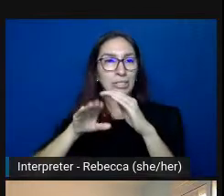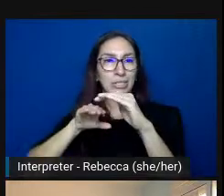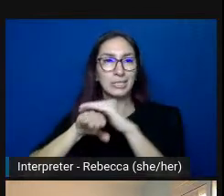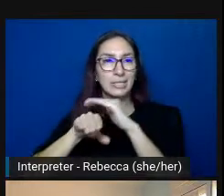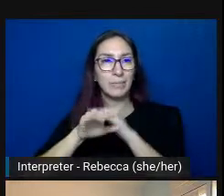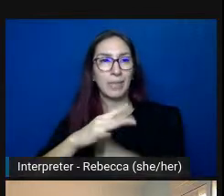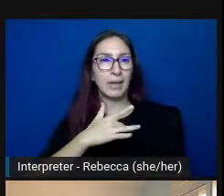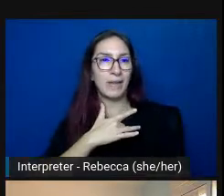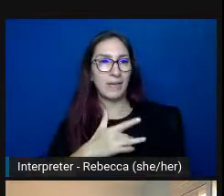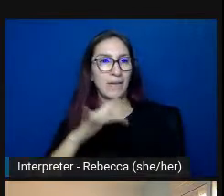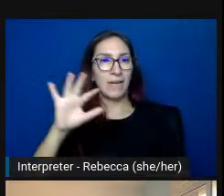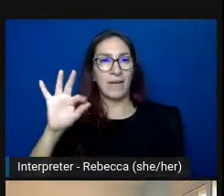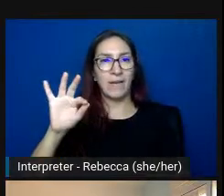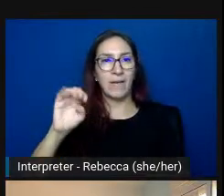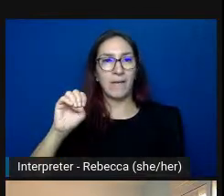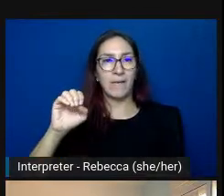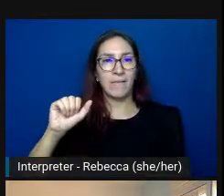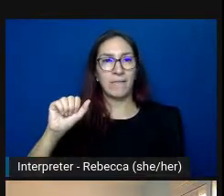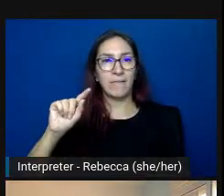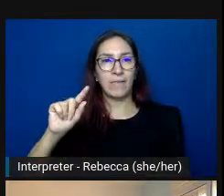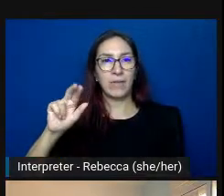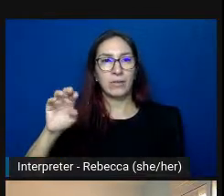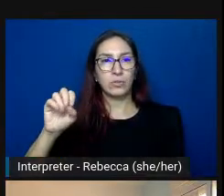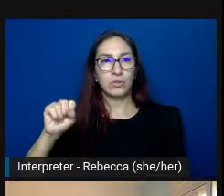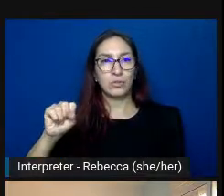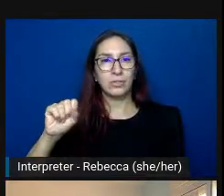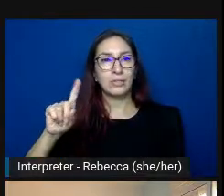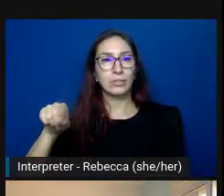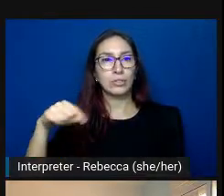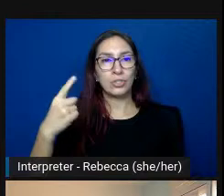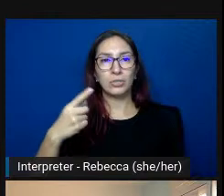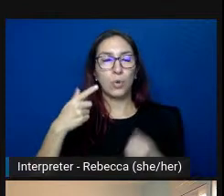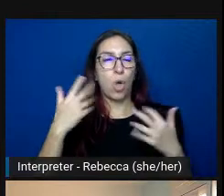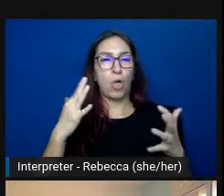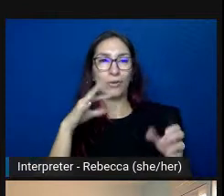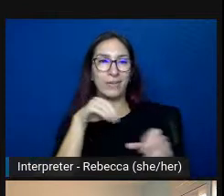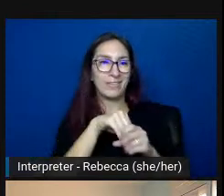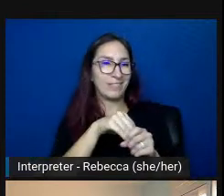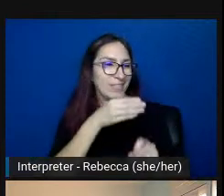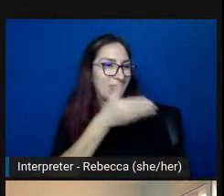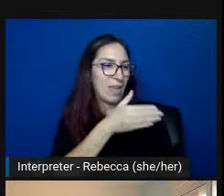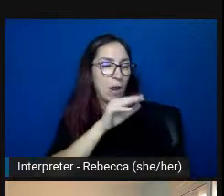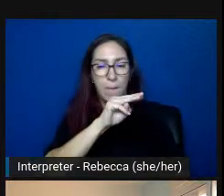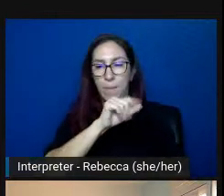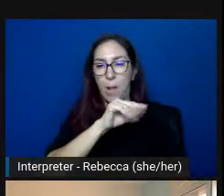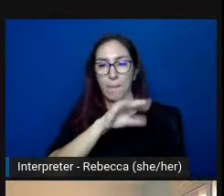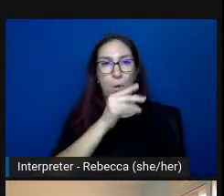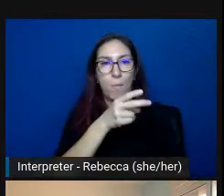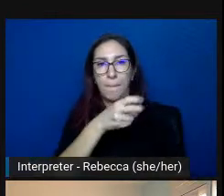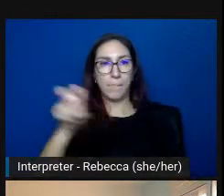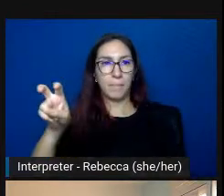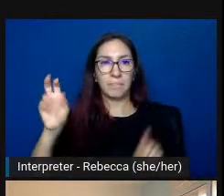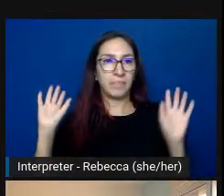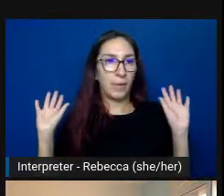0 and there was not that much accessibility features. Just the ones that were